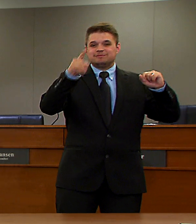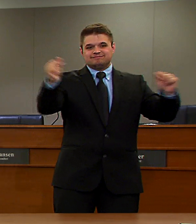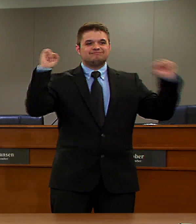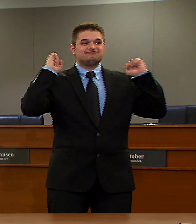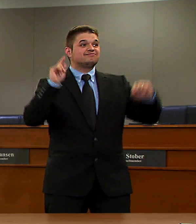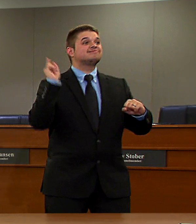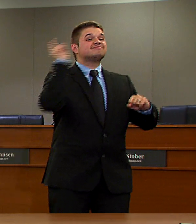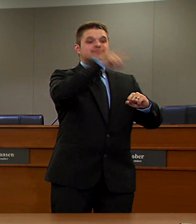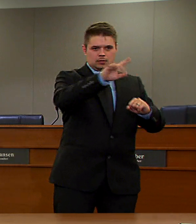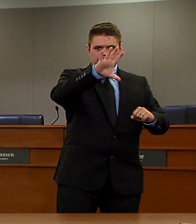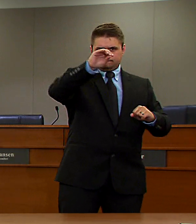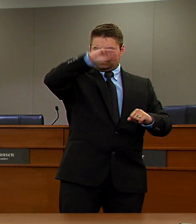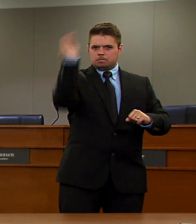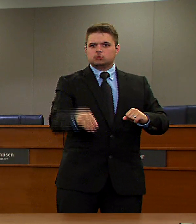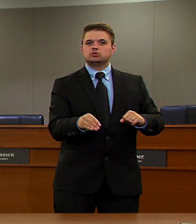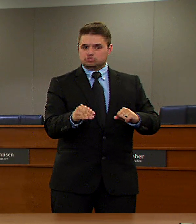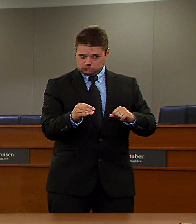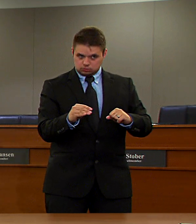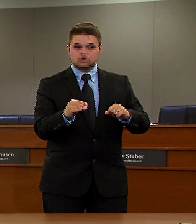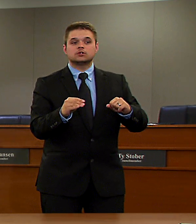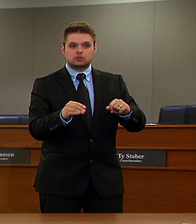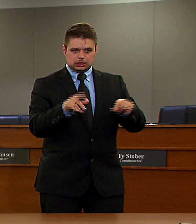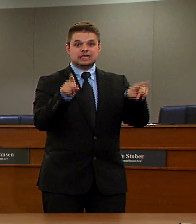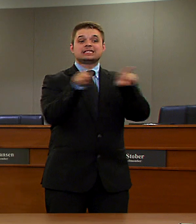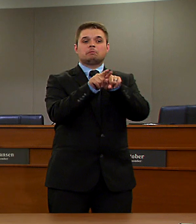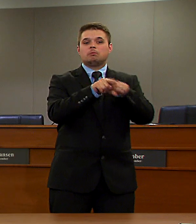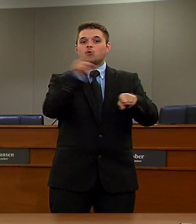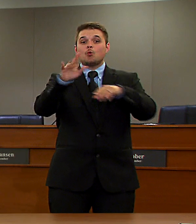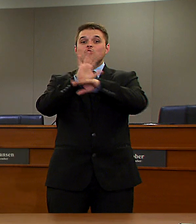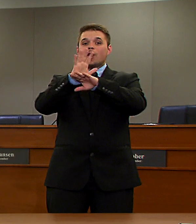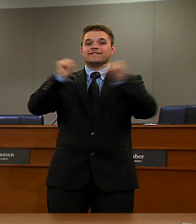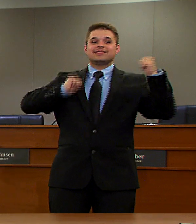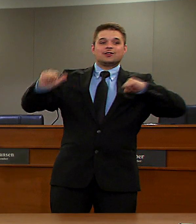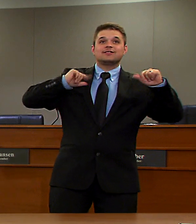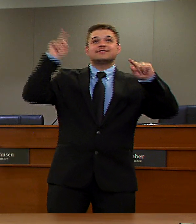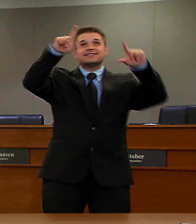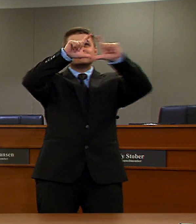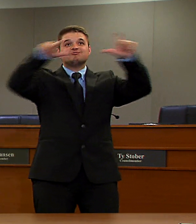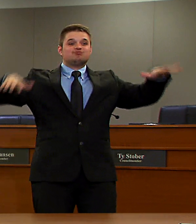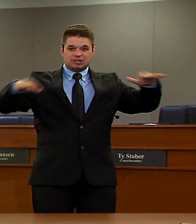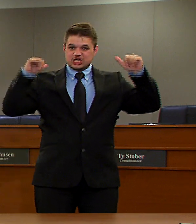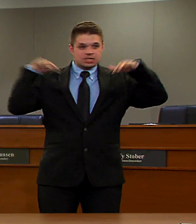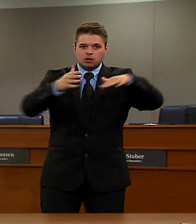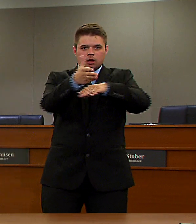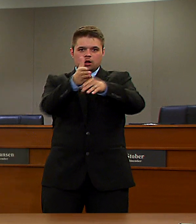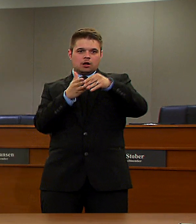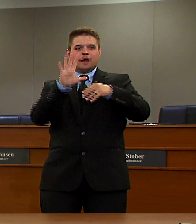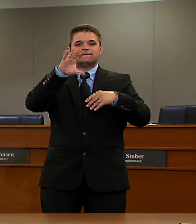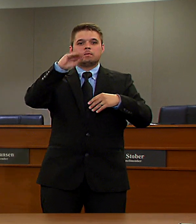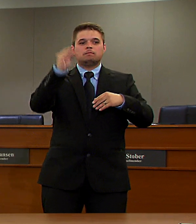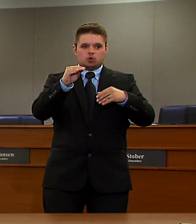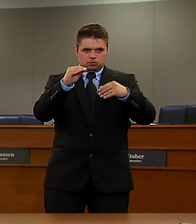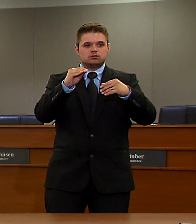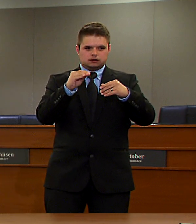It's in Phase 3, after June 22nd, that government offices can reopen.